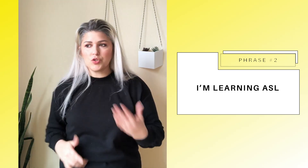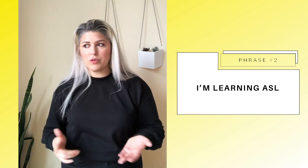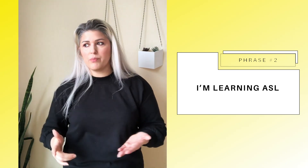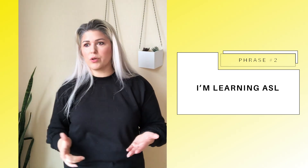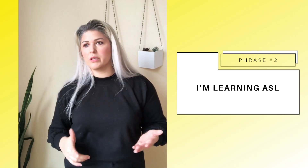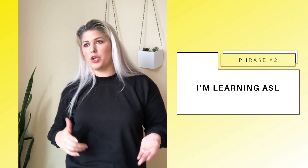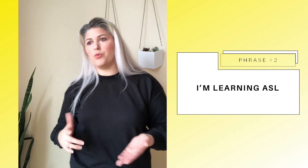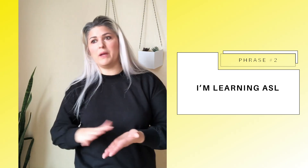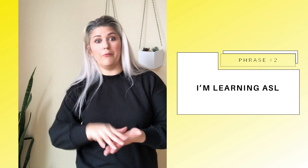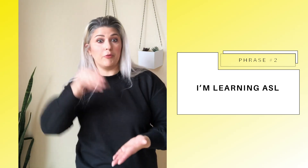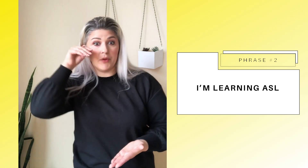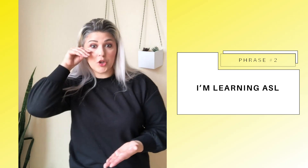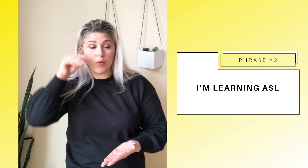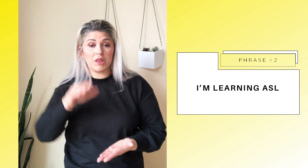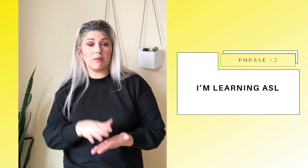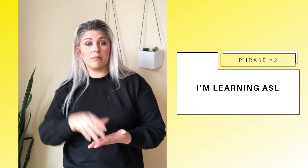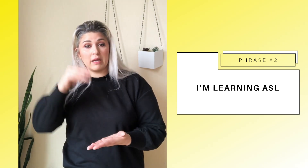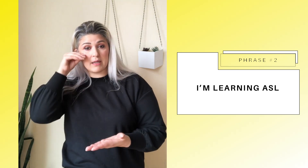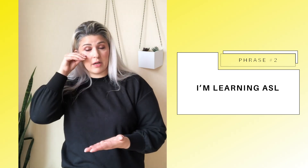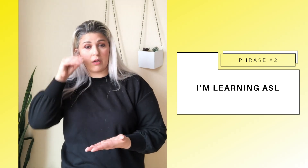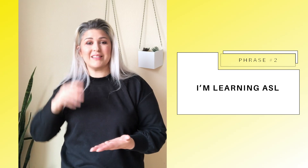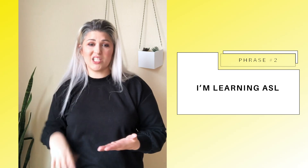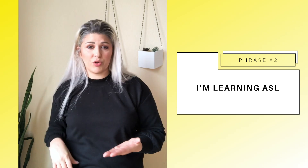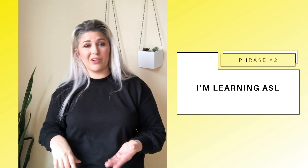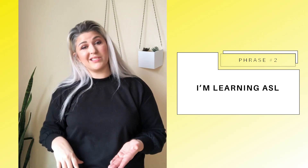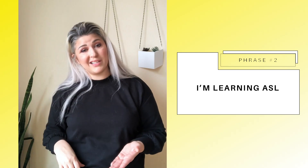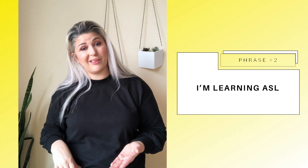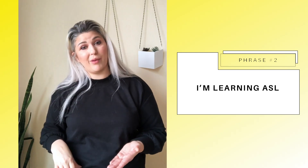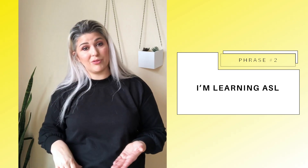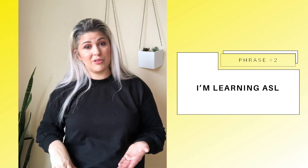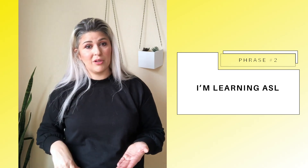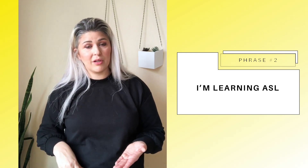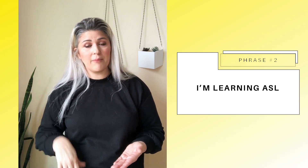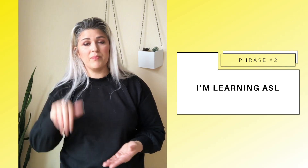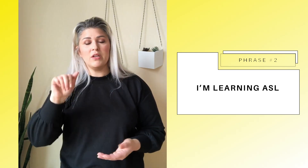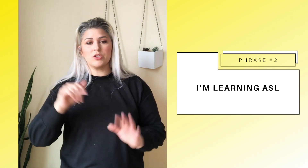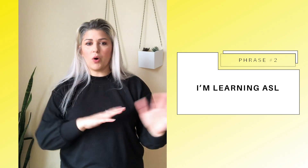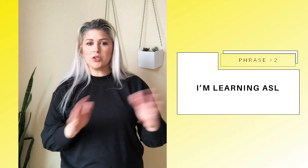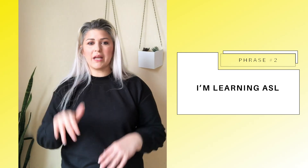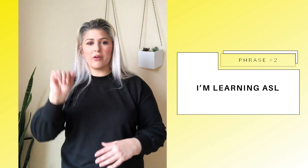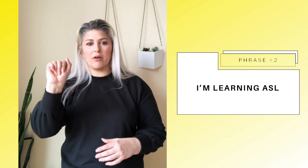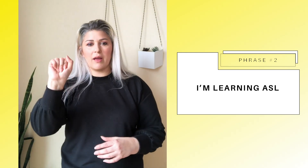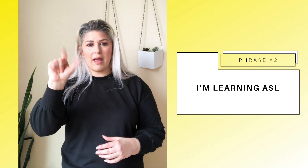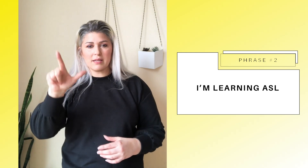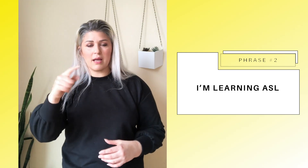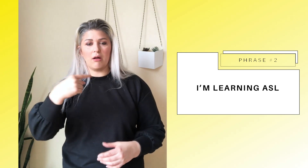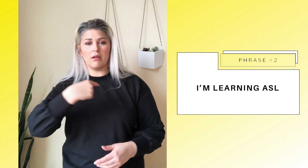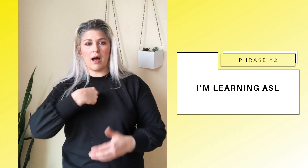So it's really important that you become familiar with it being down here, cause that's where you're going to see it the most. Okay? So altogether, ASL,